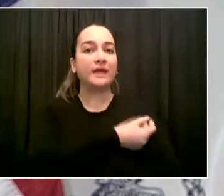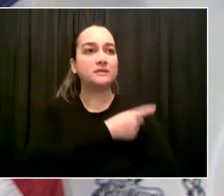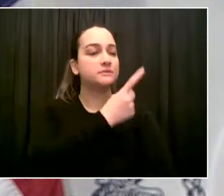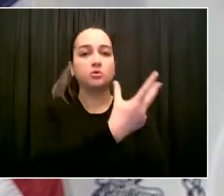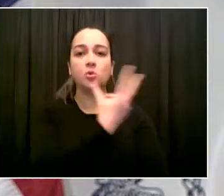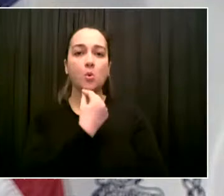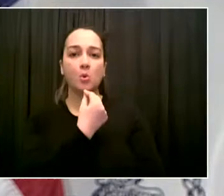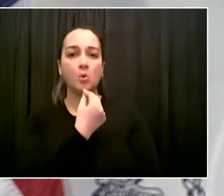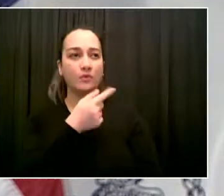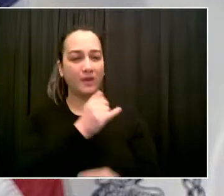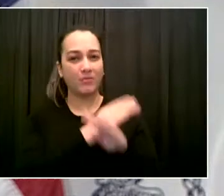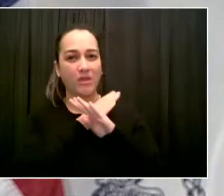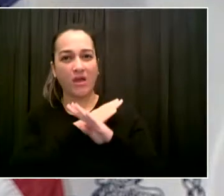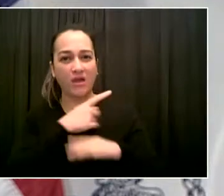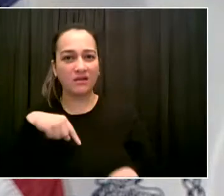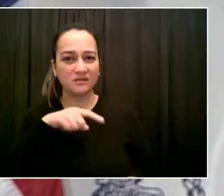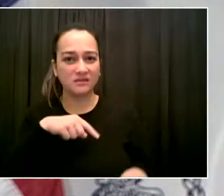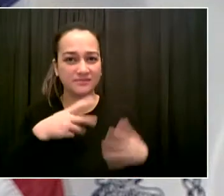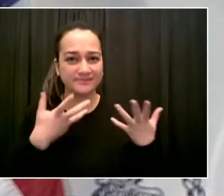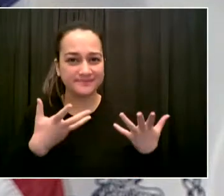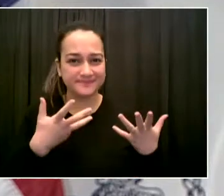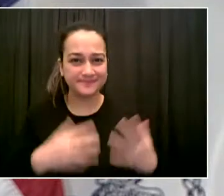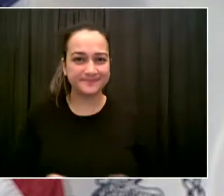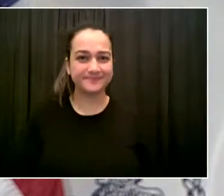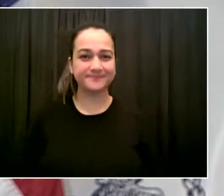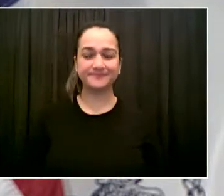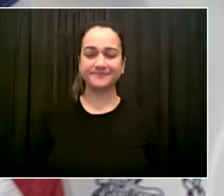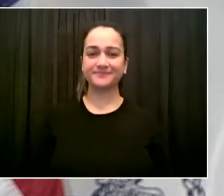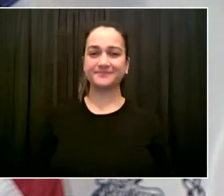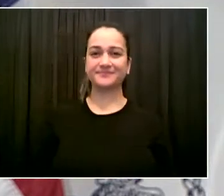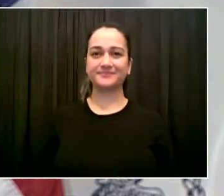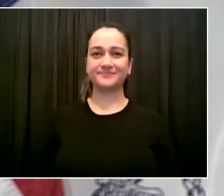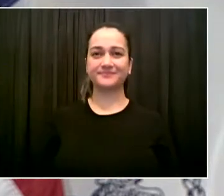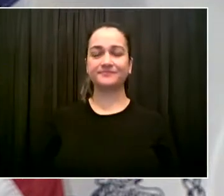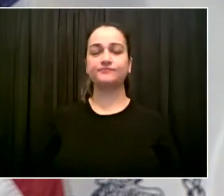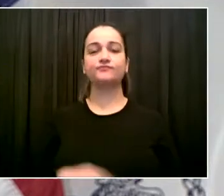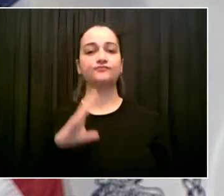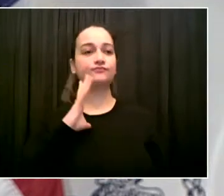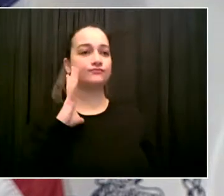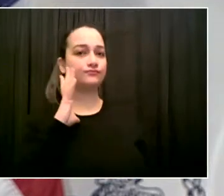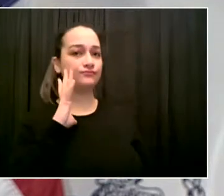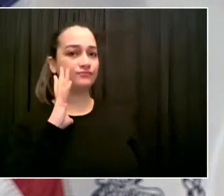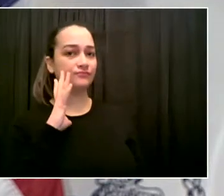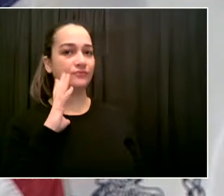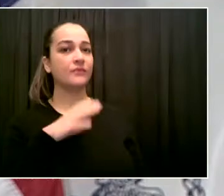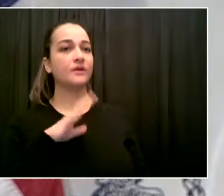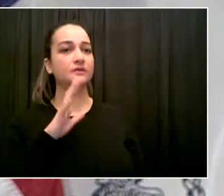WE NEED LOCAL CONTROL SO WE CAN MOVE THIIS FOEFRT FORWARD. GO AHEAD, JULIET. Repororetr: